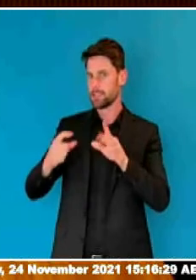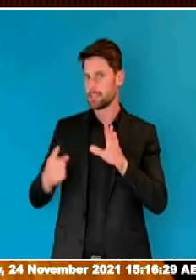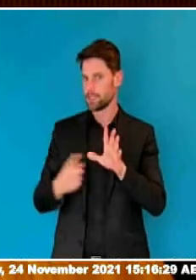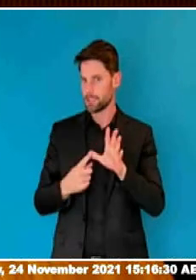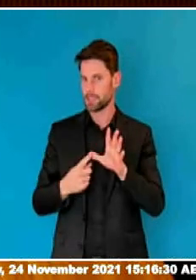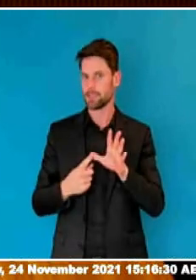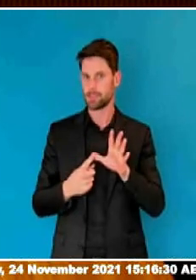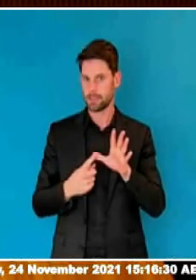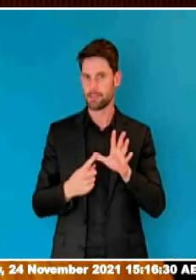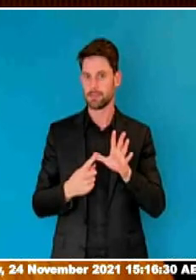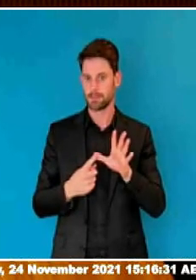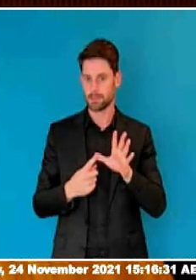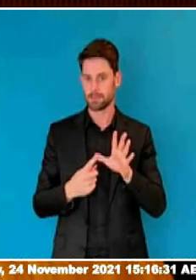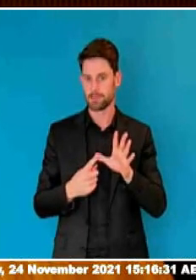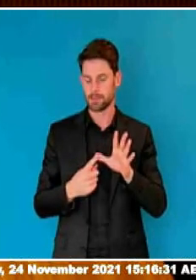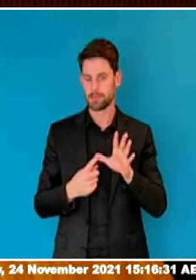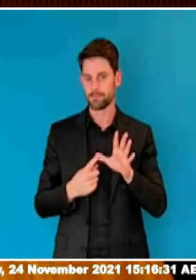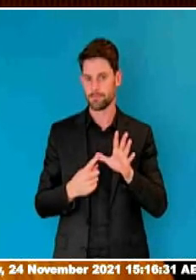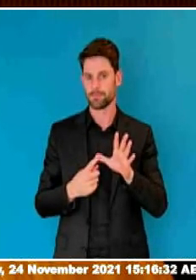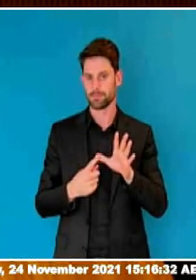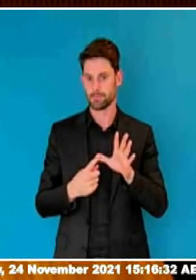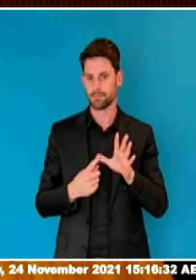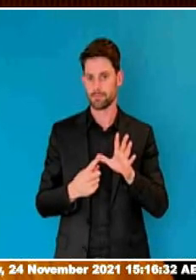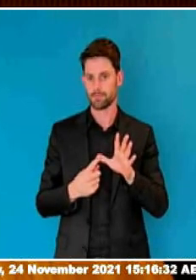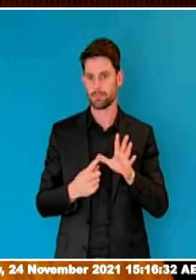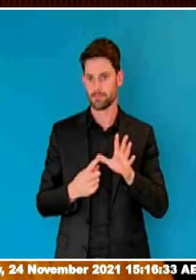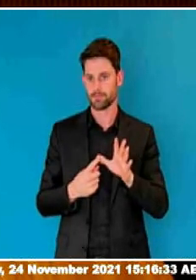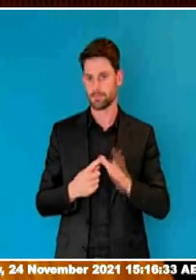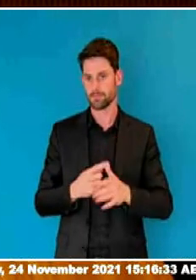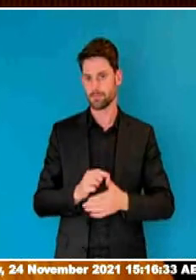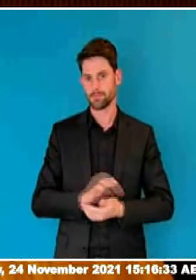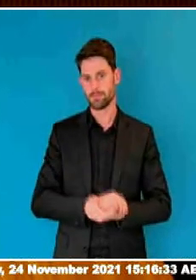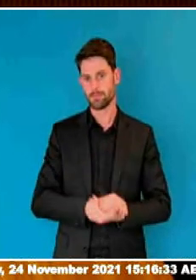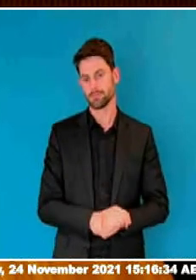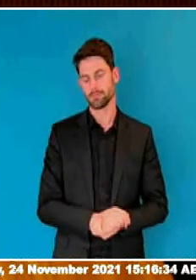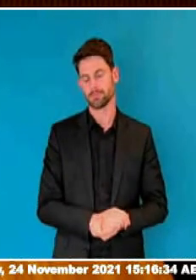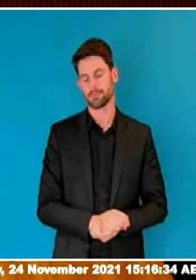or the requirements that --- from my understanding they areÂ the notion of